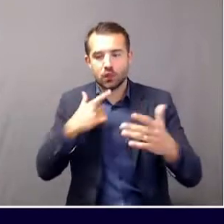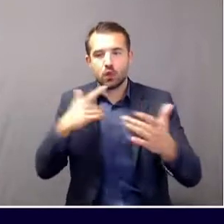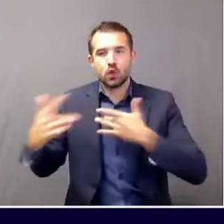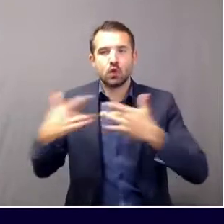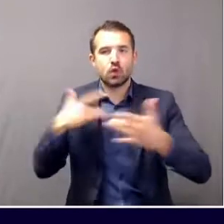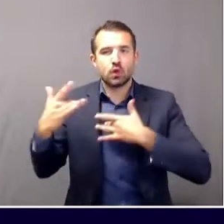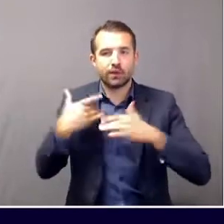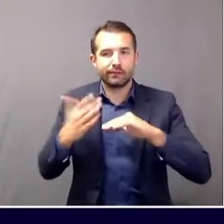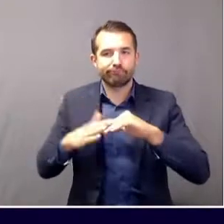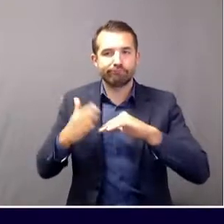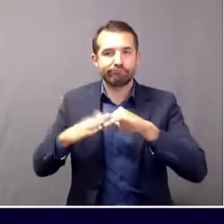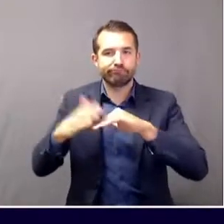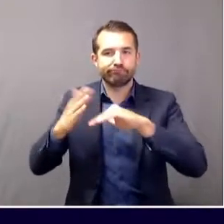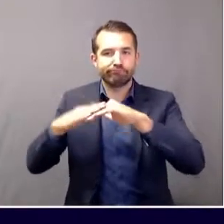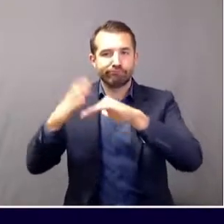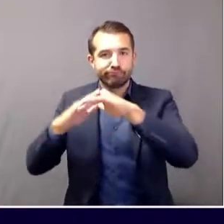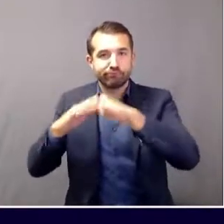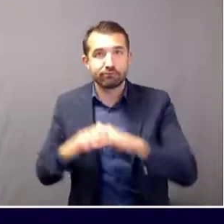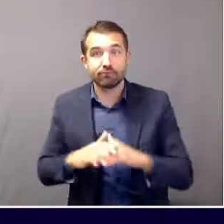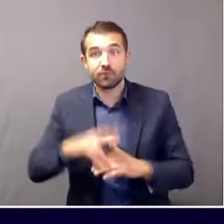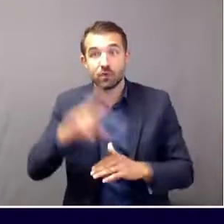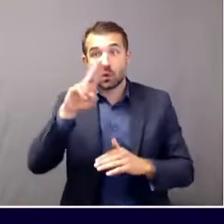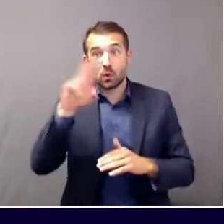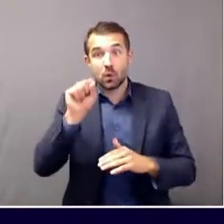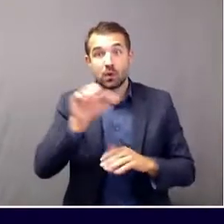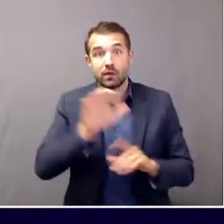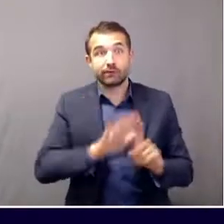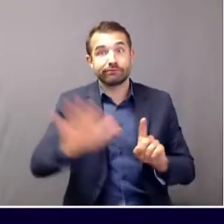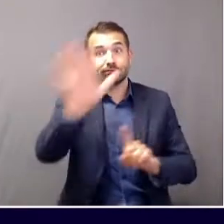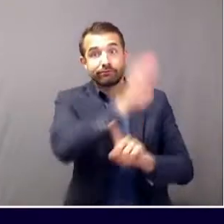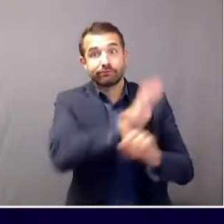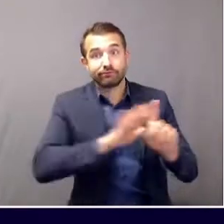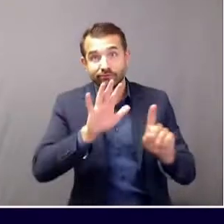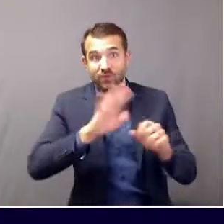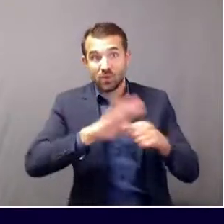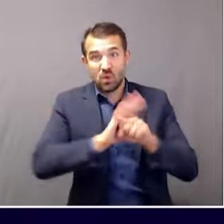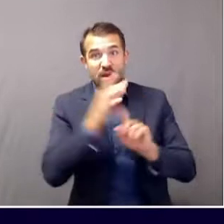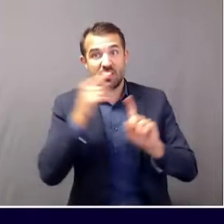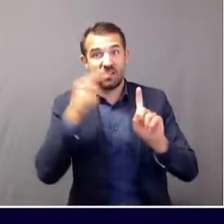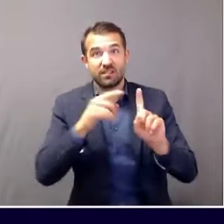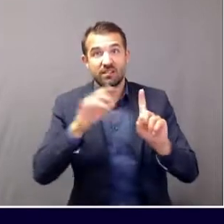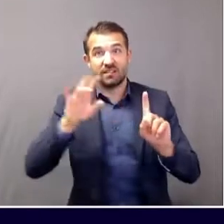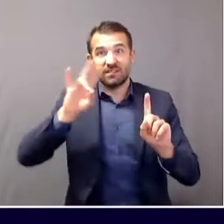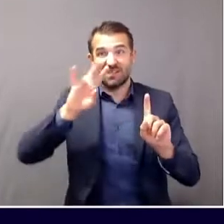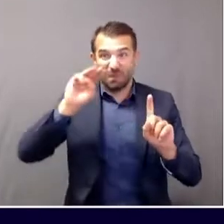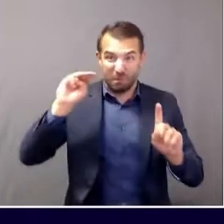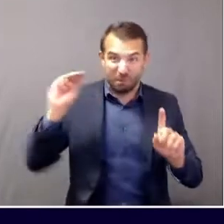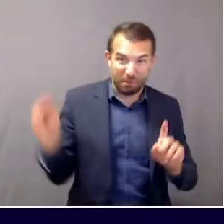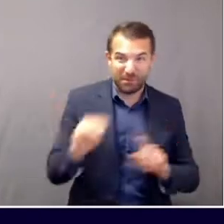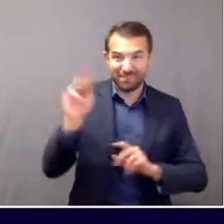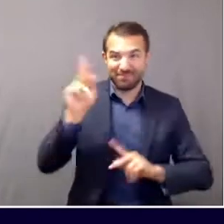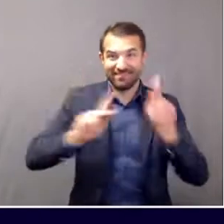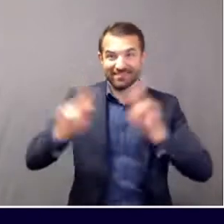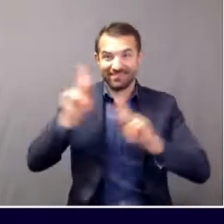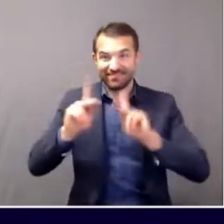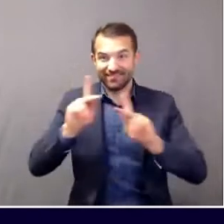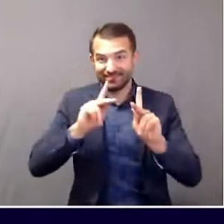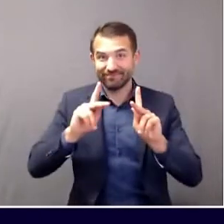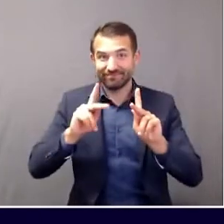eight million people across the United States and killed nearly